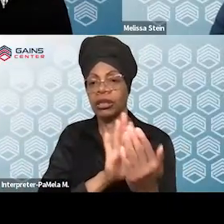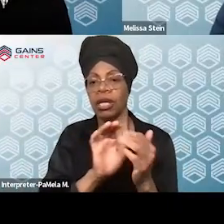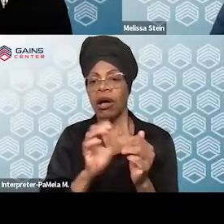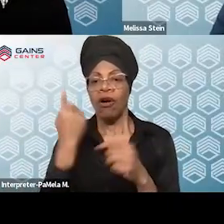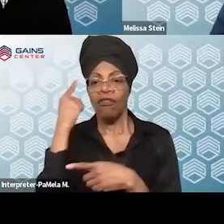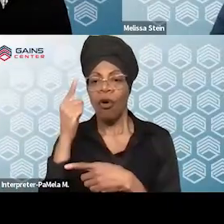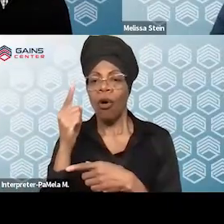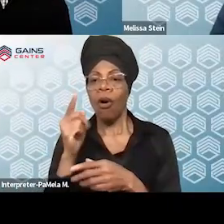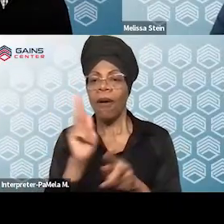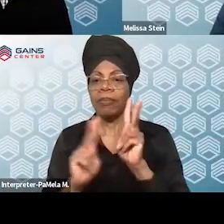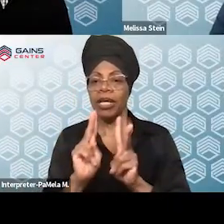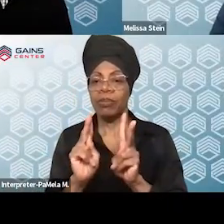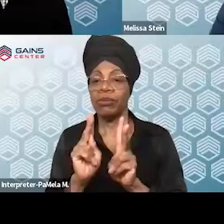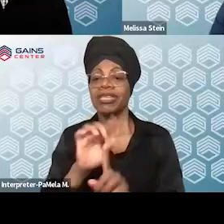particularly with a sexual abuse history,